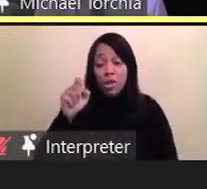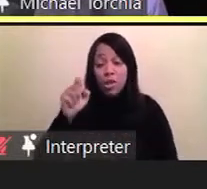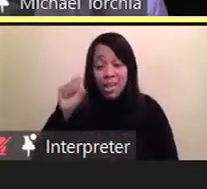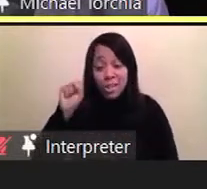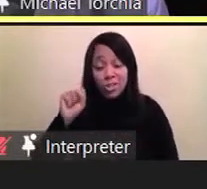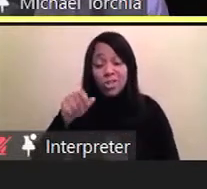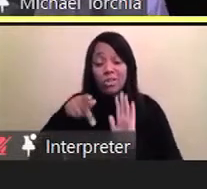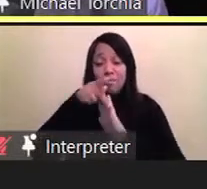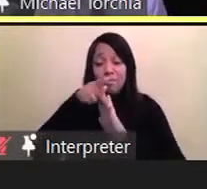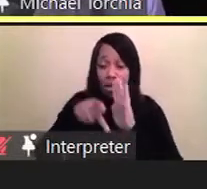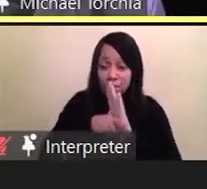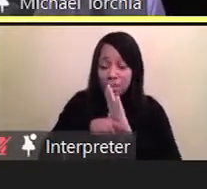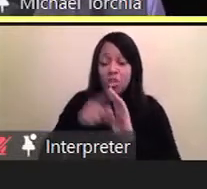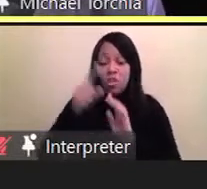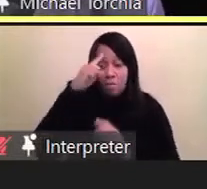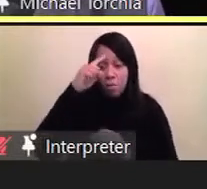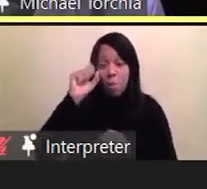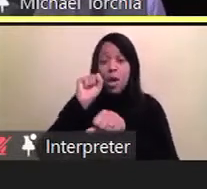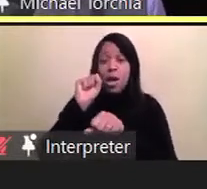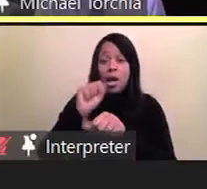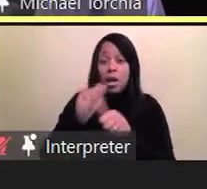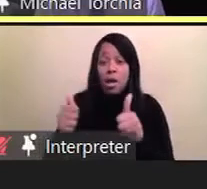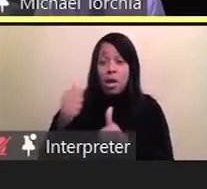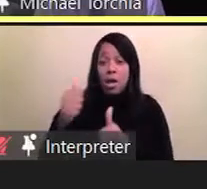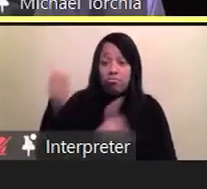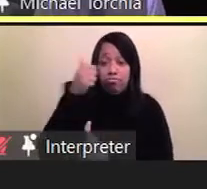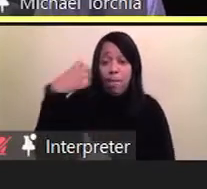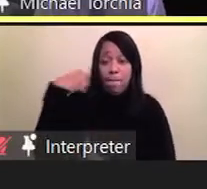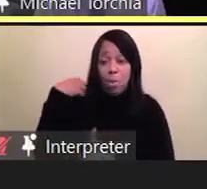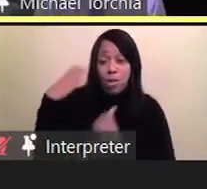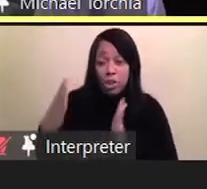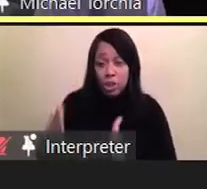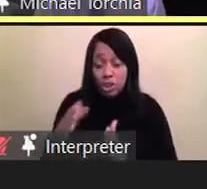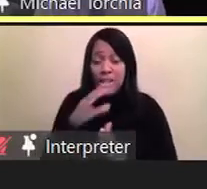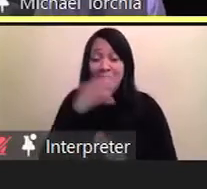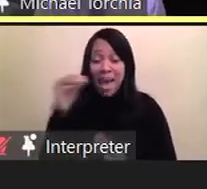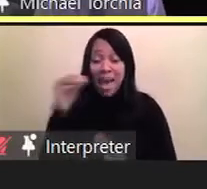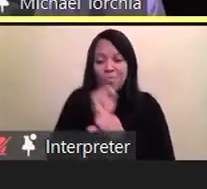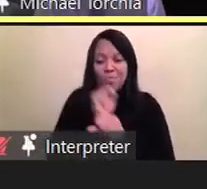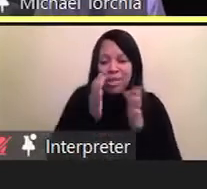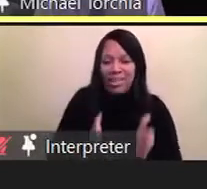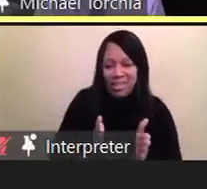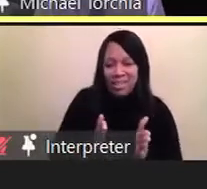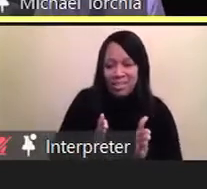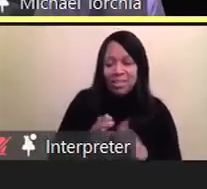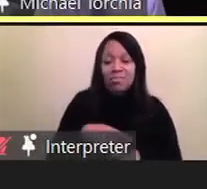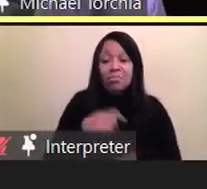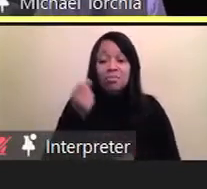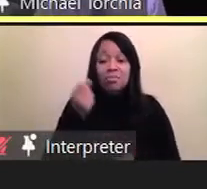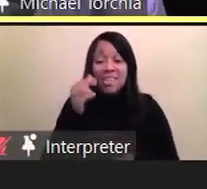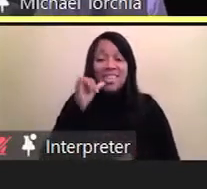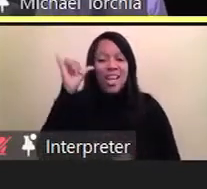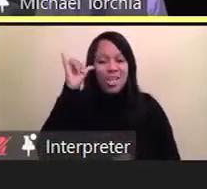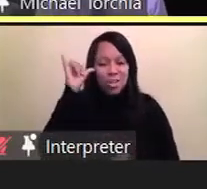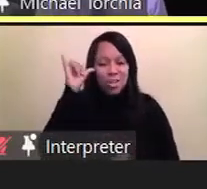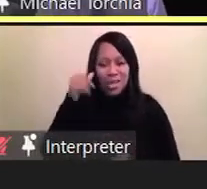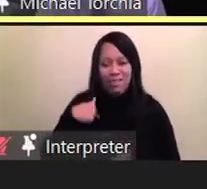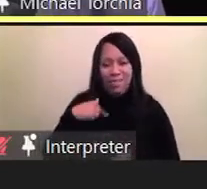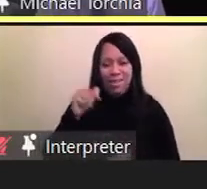for employers and employees. Literally yesterday, Adam and I gave a presentation on Title III for public accommodations.